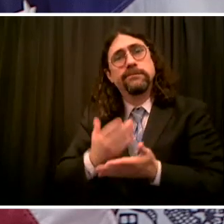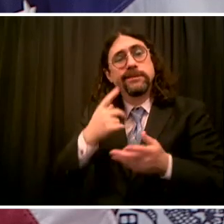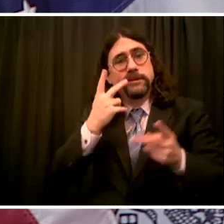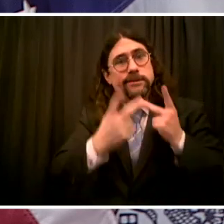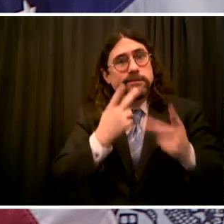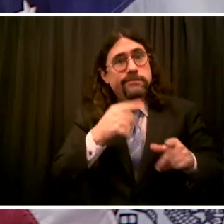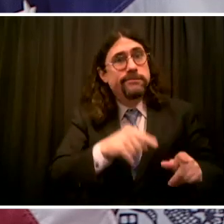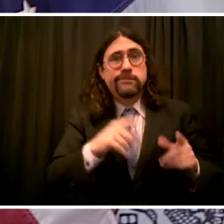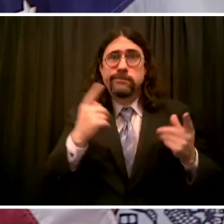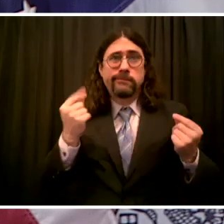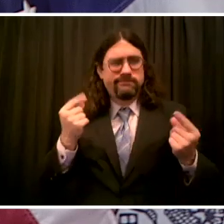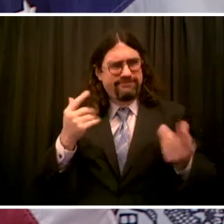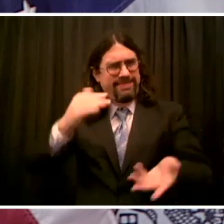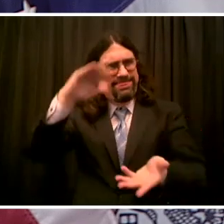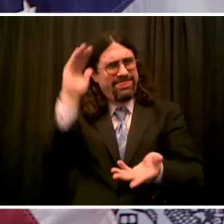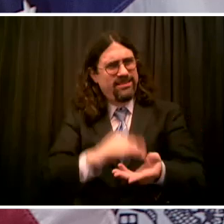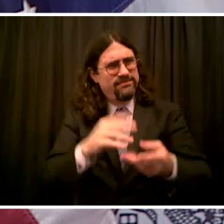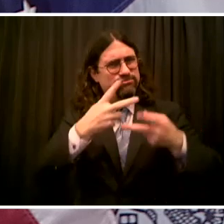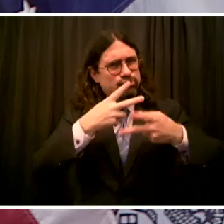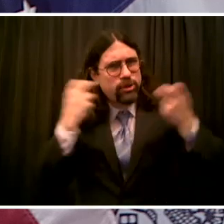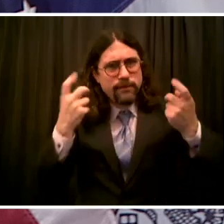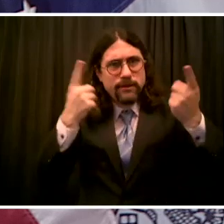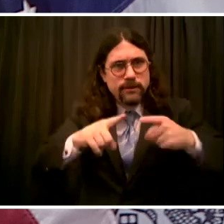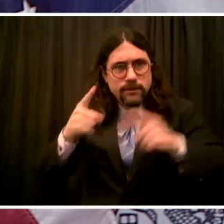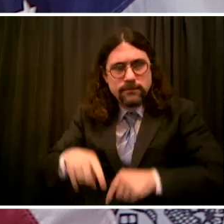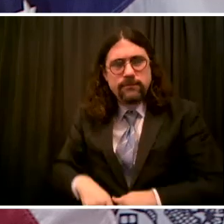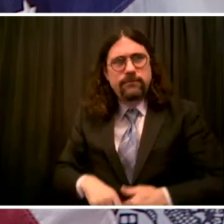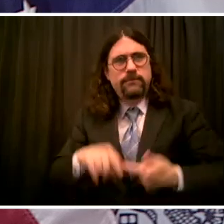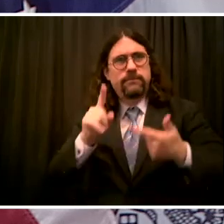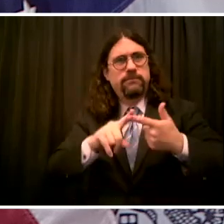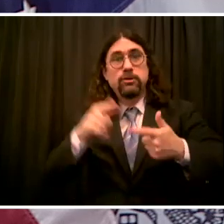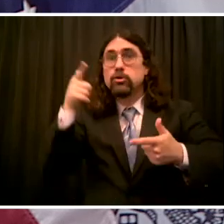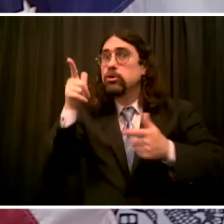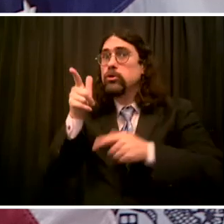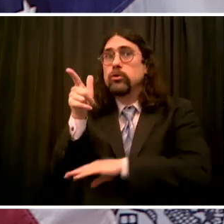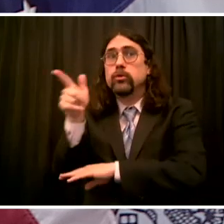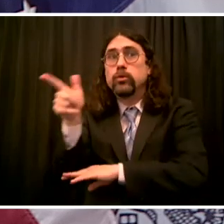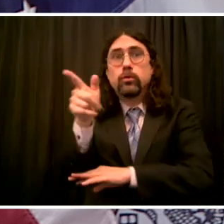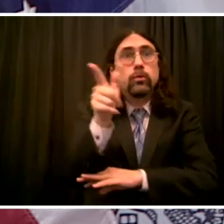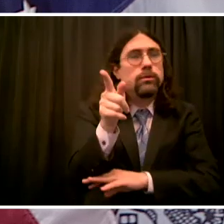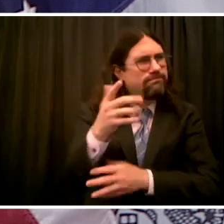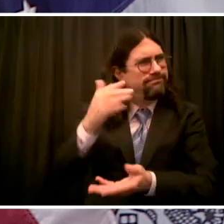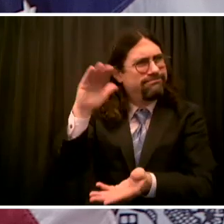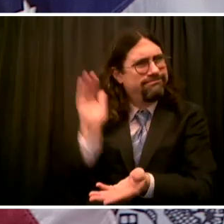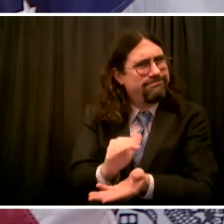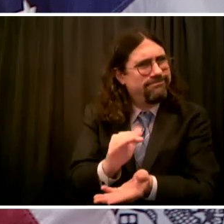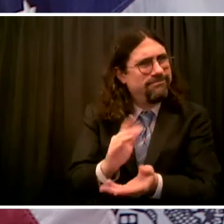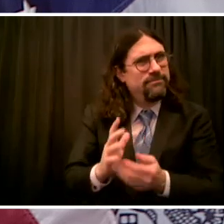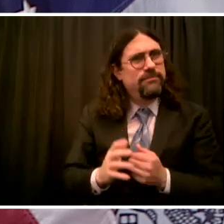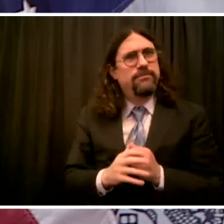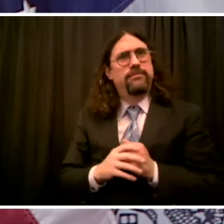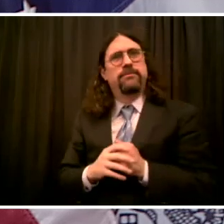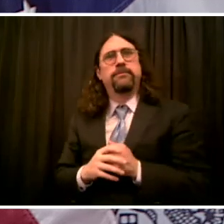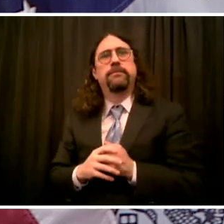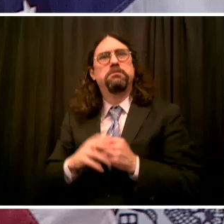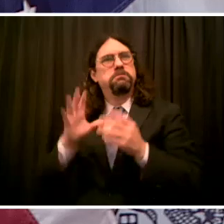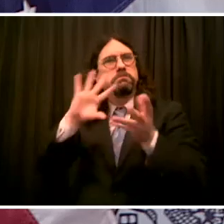WITH COMPLAINTS, USEOF FCORE, FIRINGS OR DISHACRS,GE LAL OF THESE THINGS